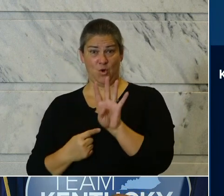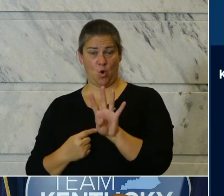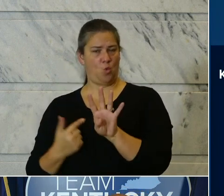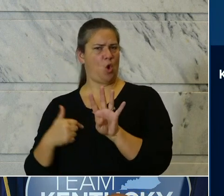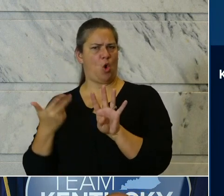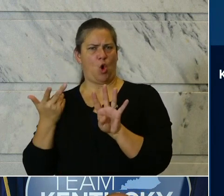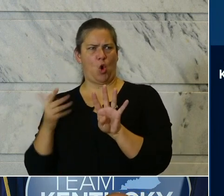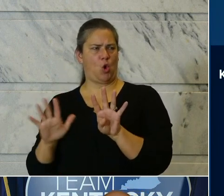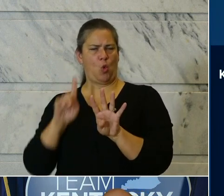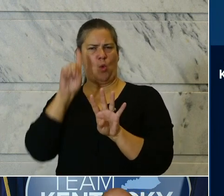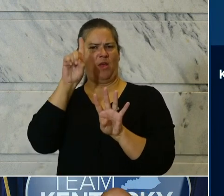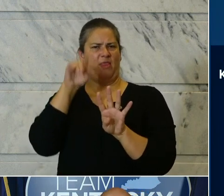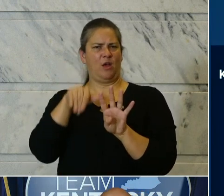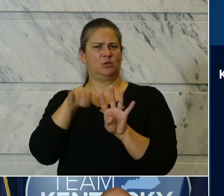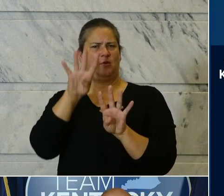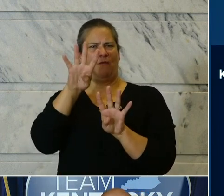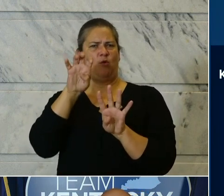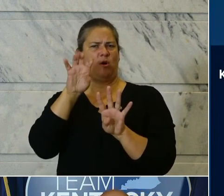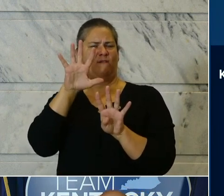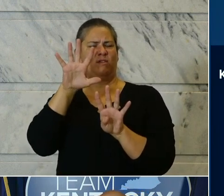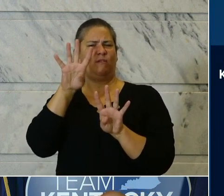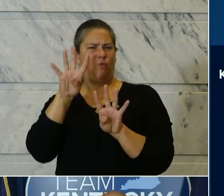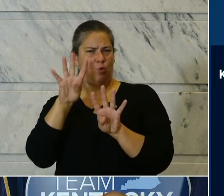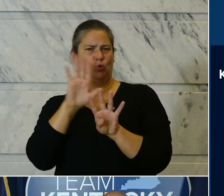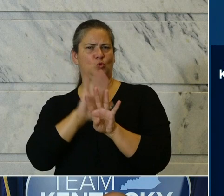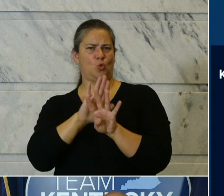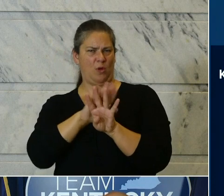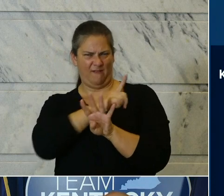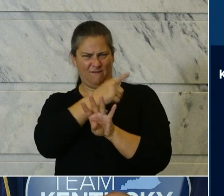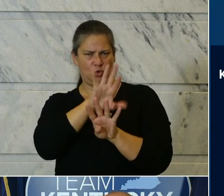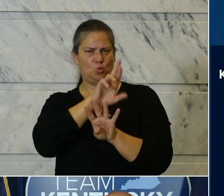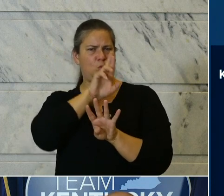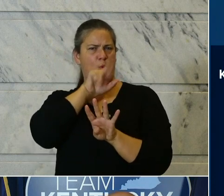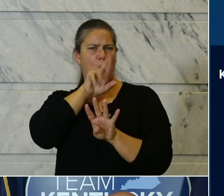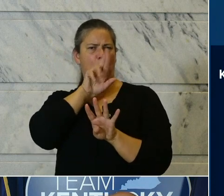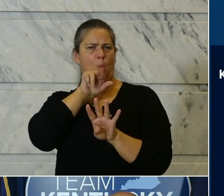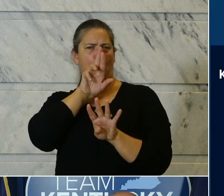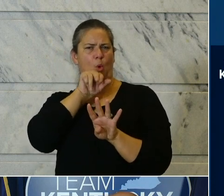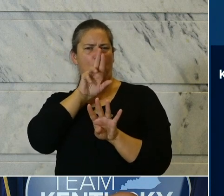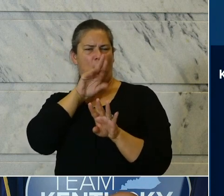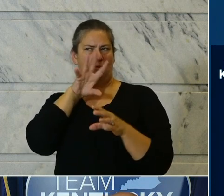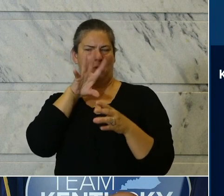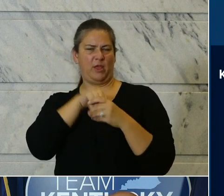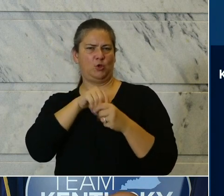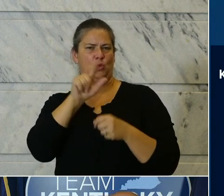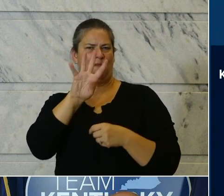NOW DAY FOUR OF THIS BEING ROLLED OUT. AND WE ALREADY HAVE ONE THOUSAND FOUR HUNDRED FIFTY